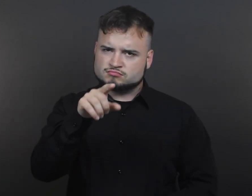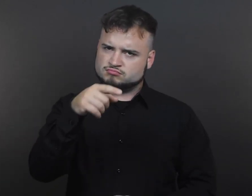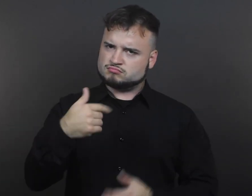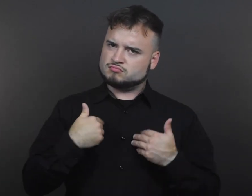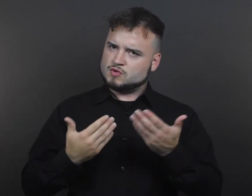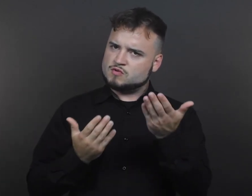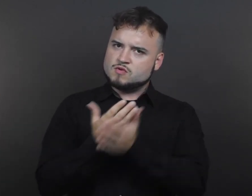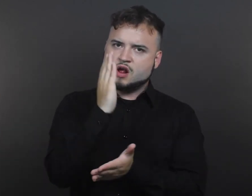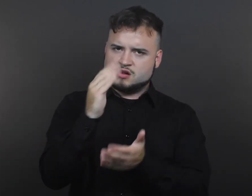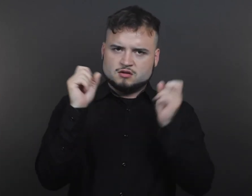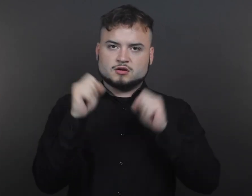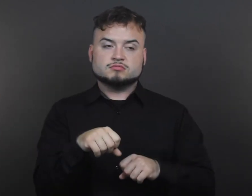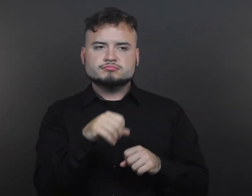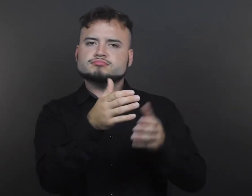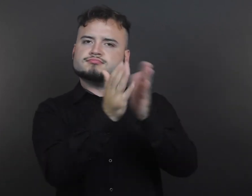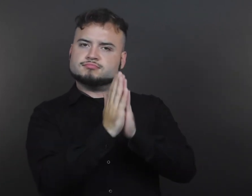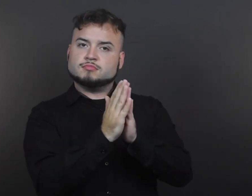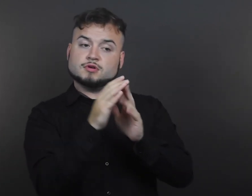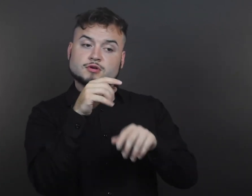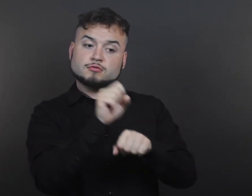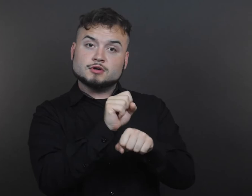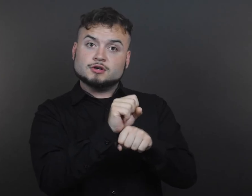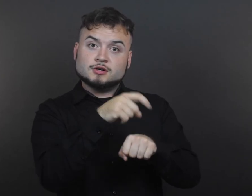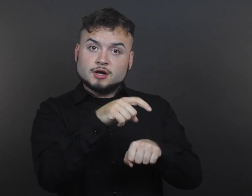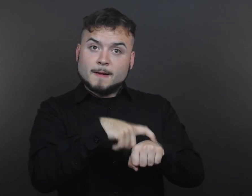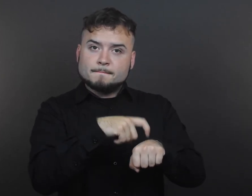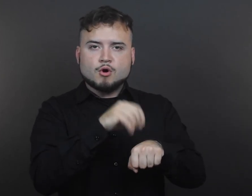Did you know that you have the right to take time off work